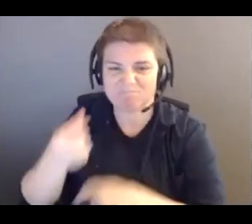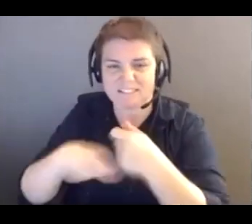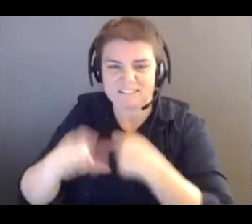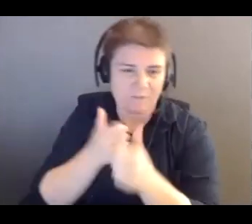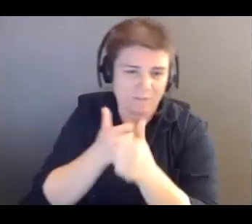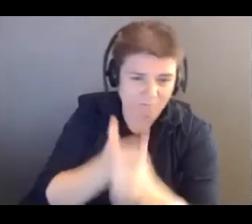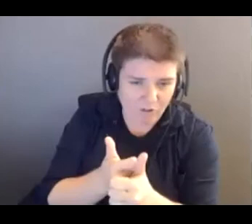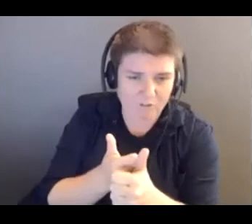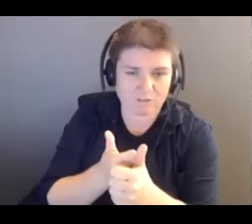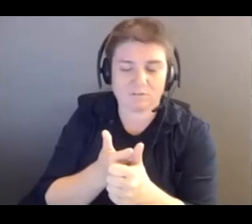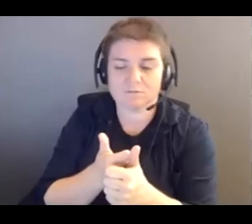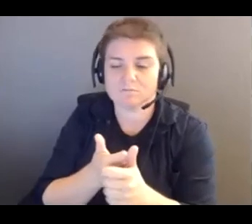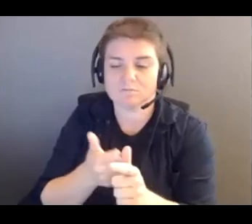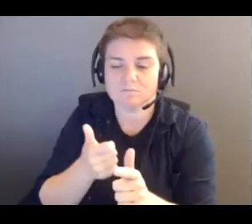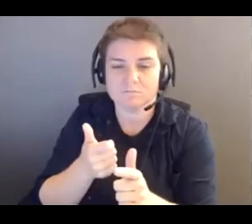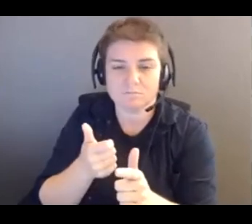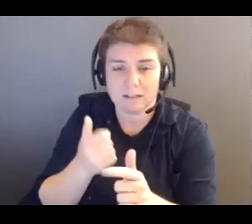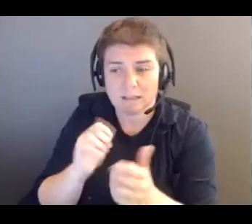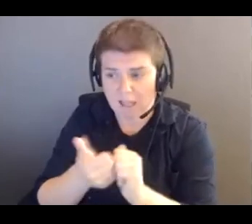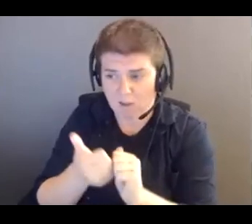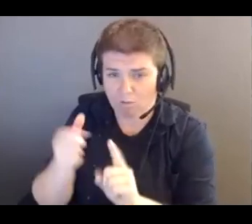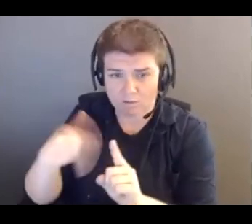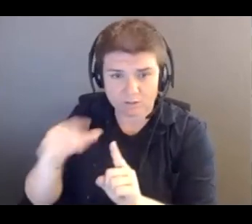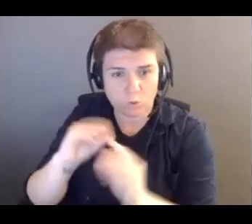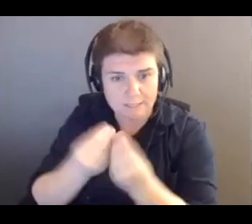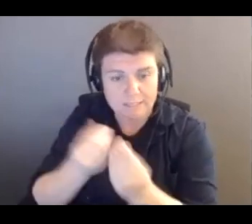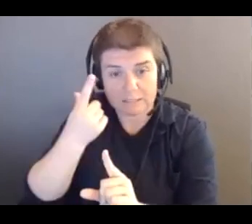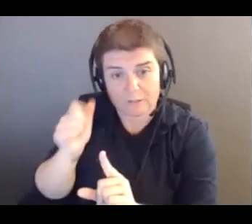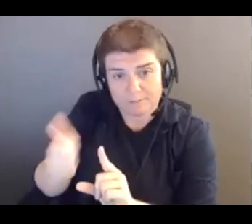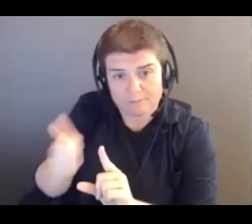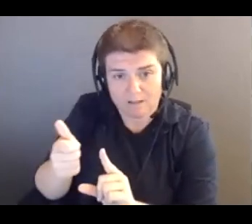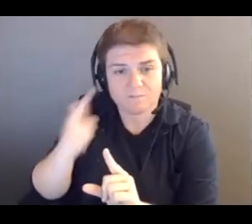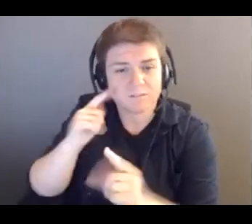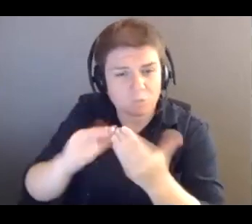well an organization understands themselves, their communities, and their proposed project.